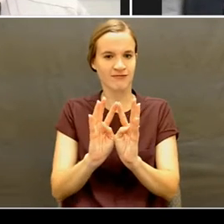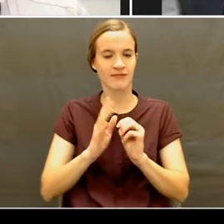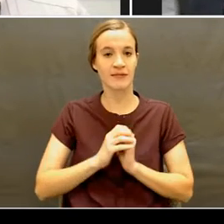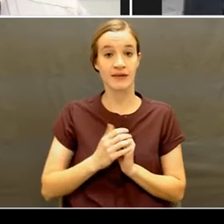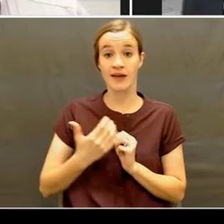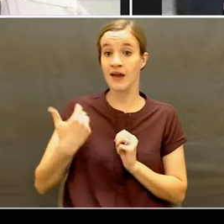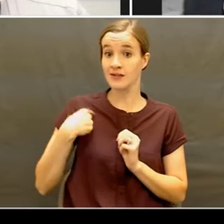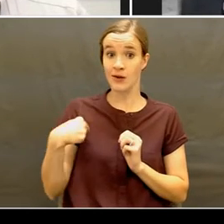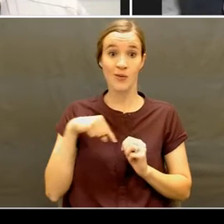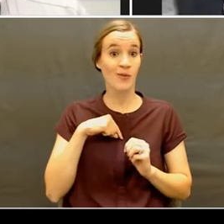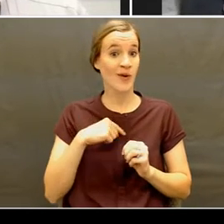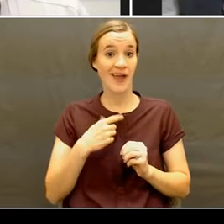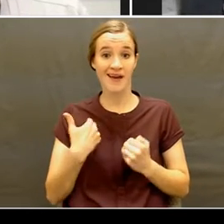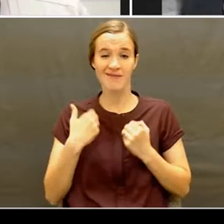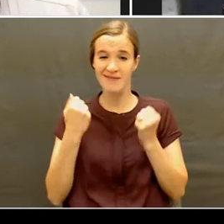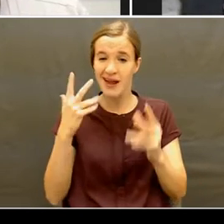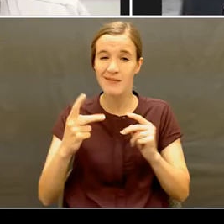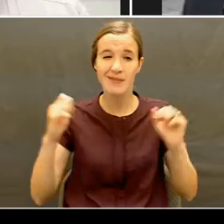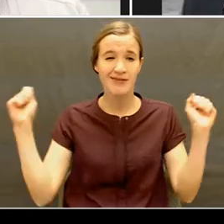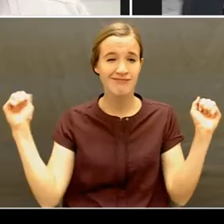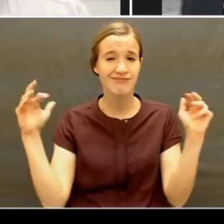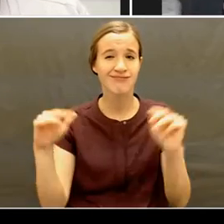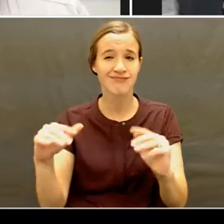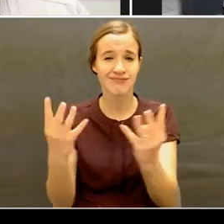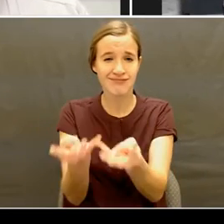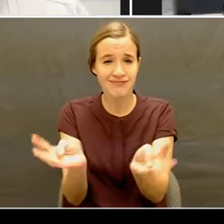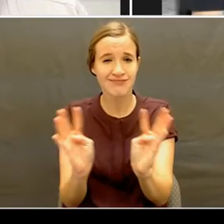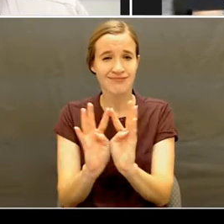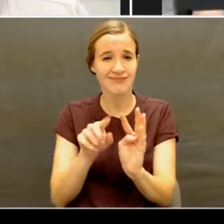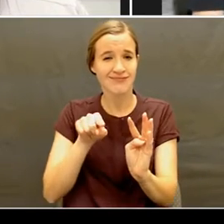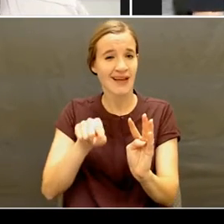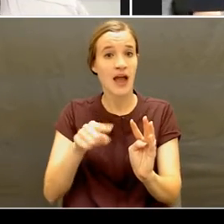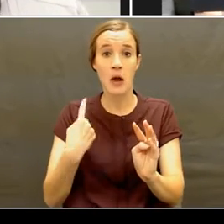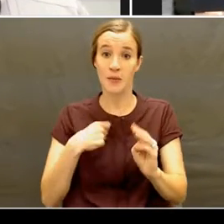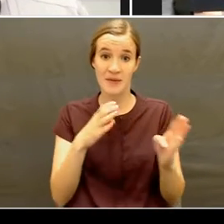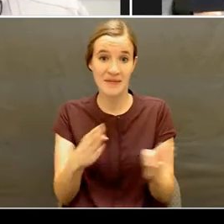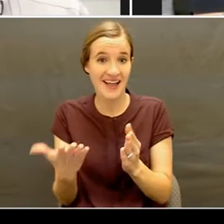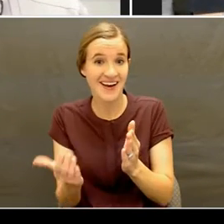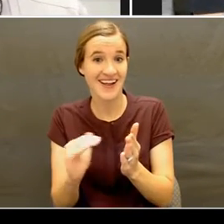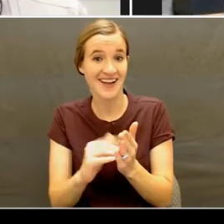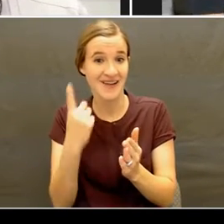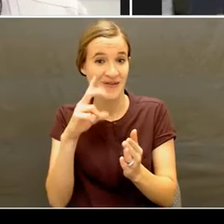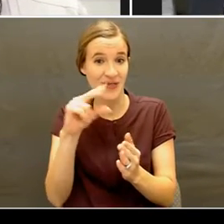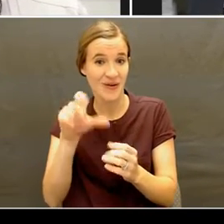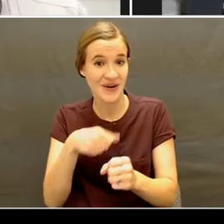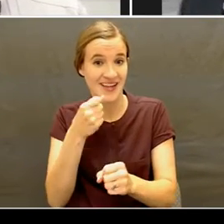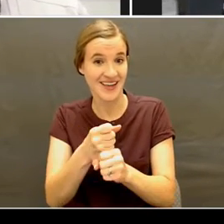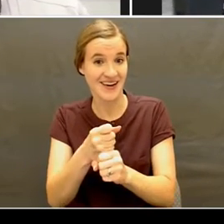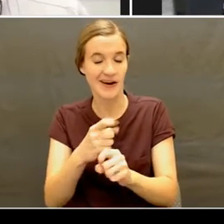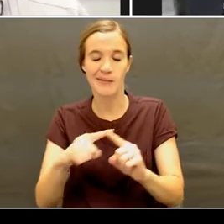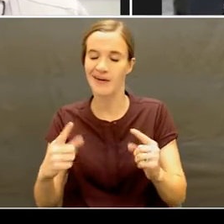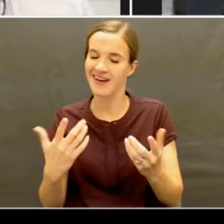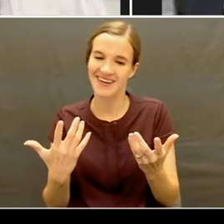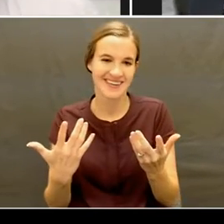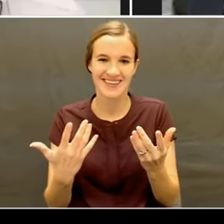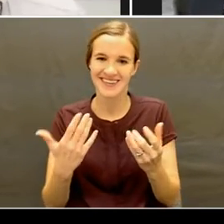Capitol and we planned to do that again. But as with so many things this year. Mother Nature, kind